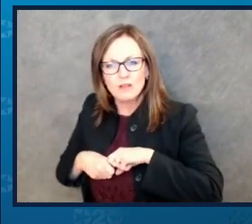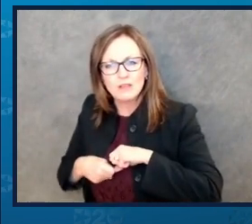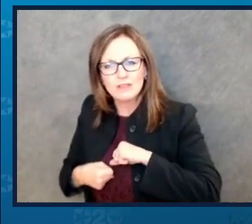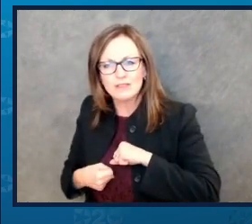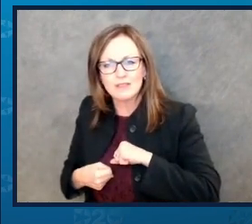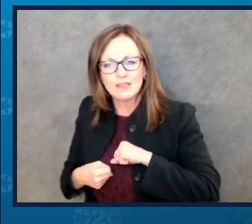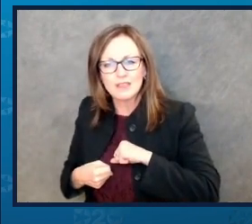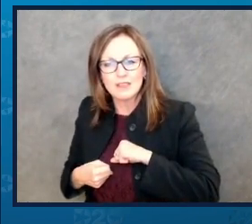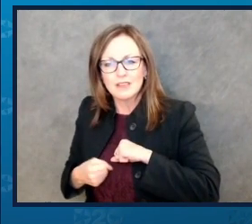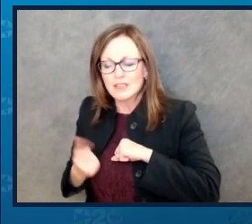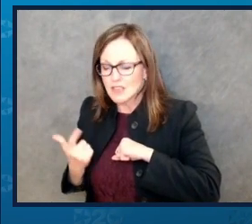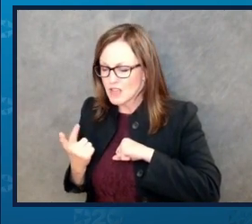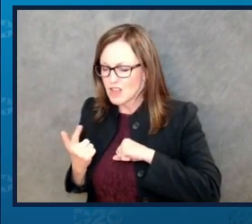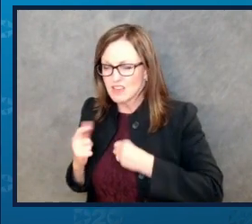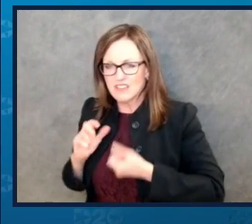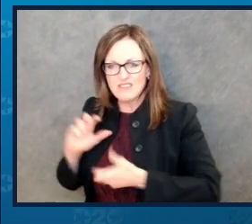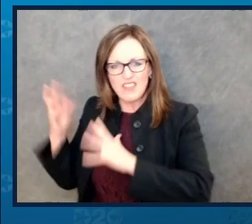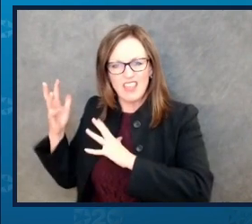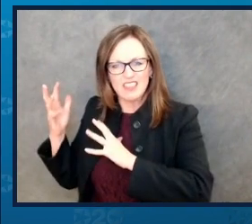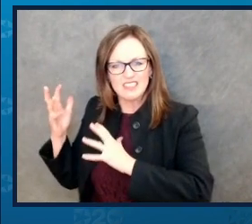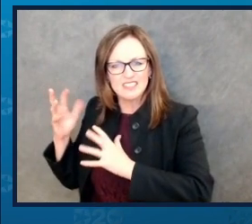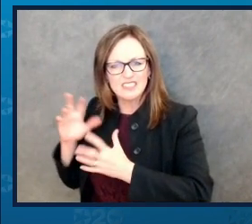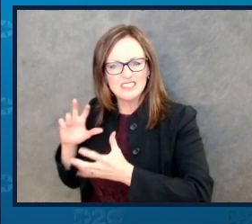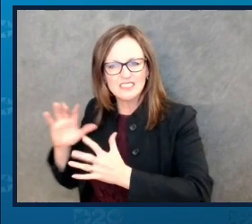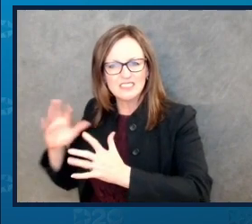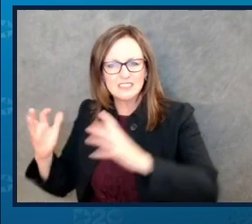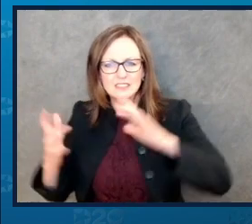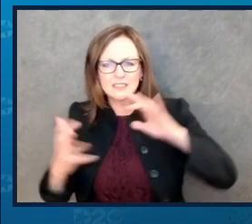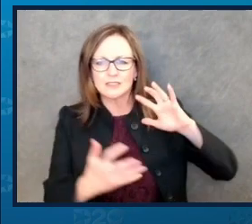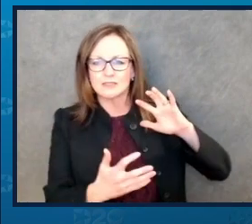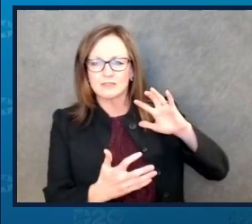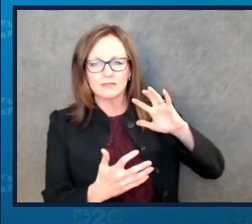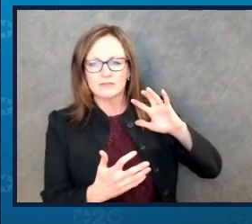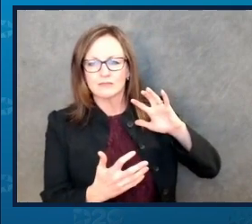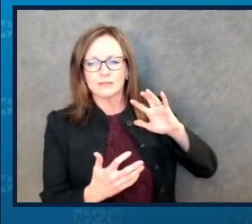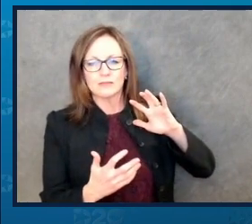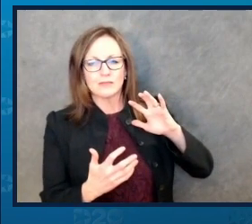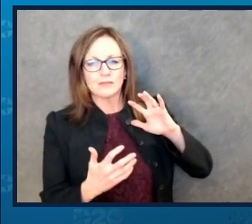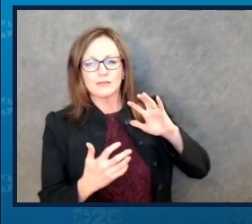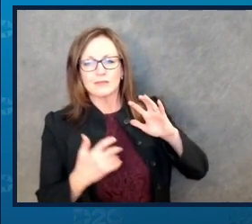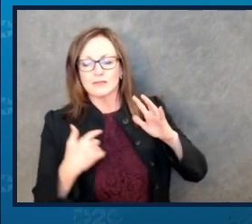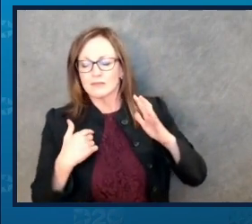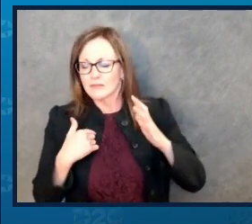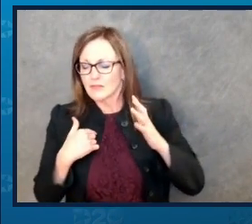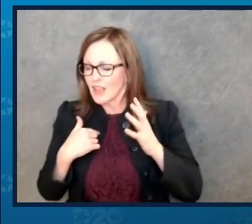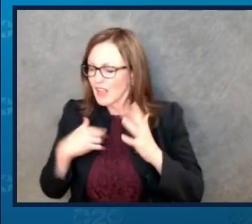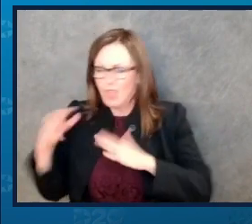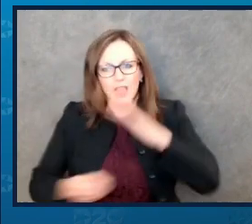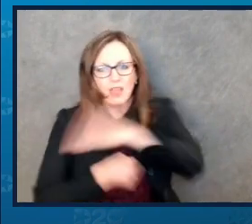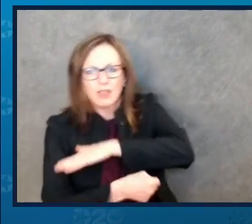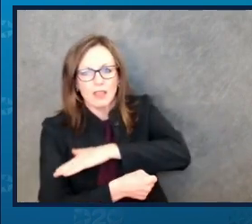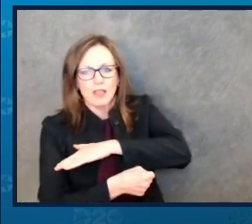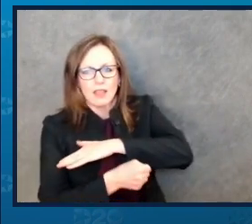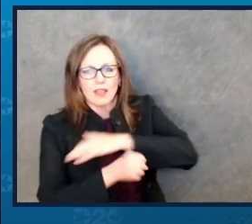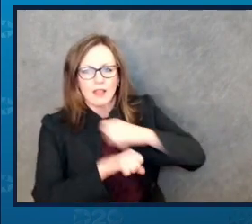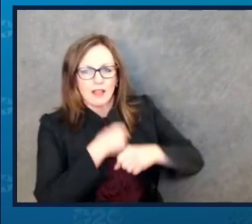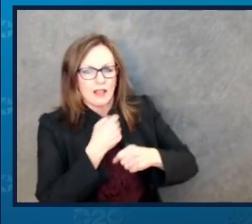MY FRESHMAN YEAR, MY HIGH SCHOOL WENT INTO LOCKDOWN BECAUSE A KID BROUGHT A GOWN SCHOOL.